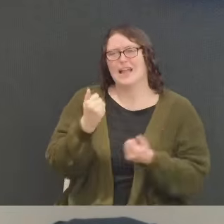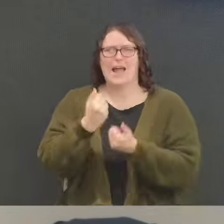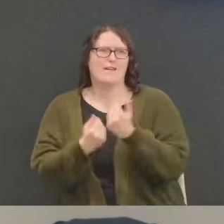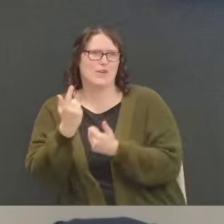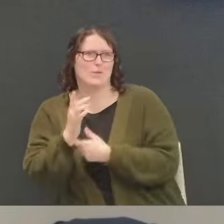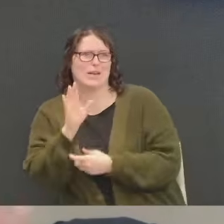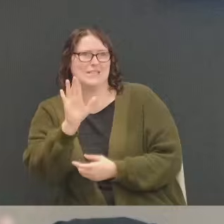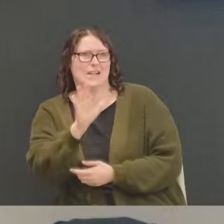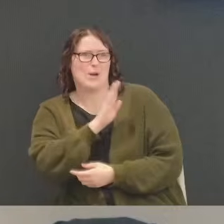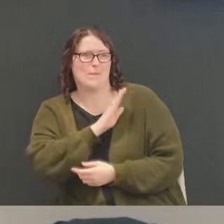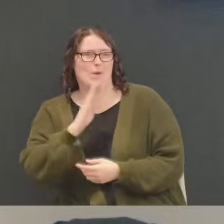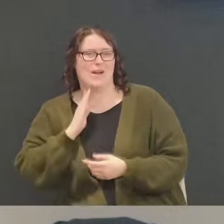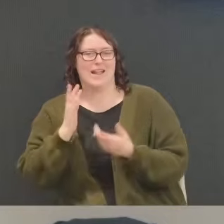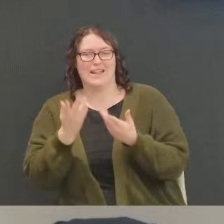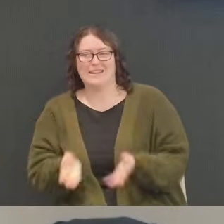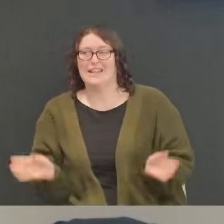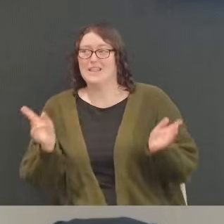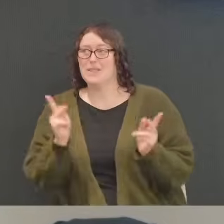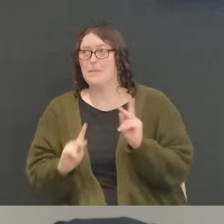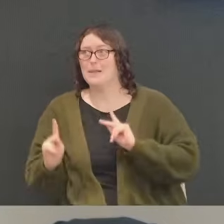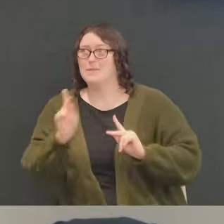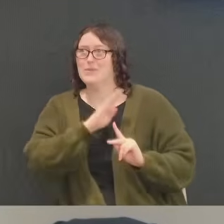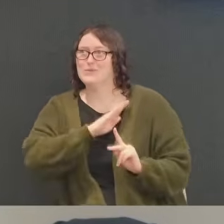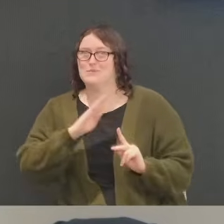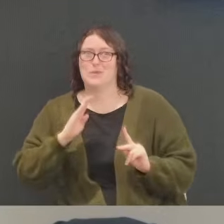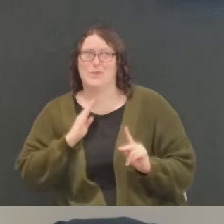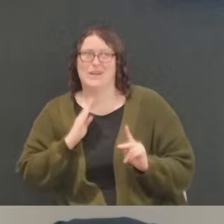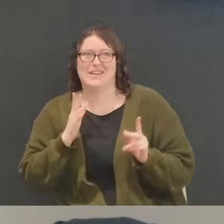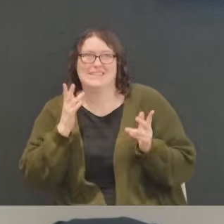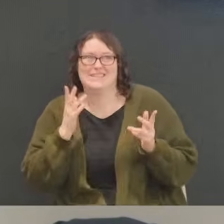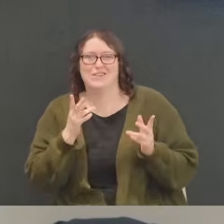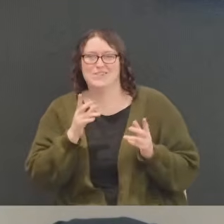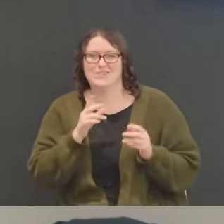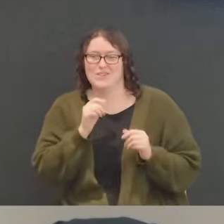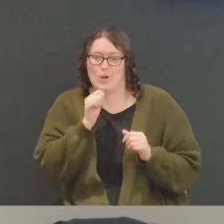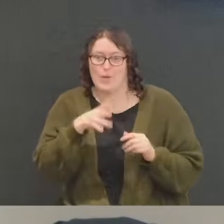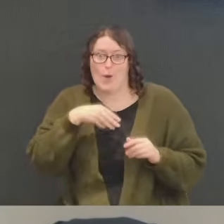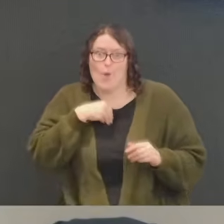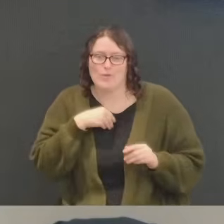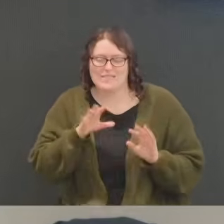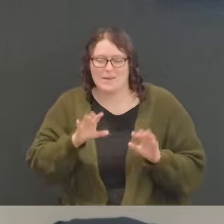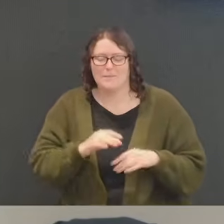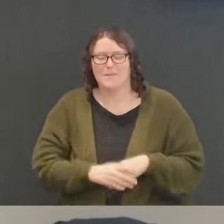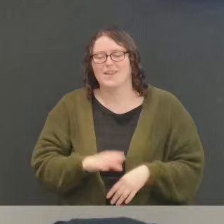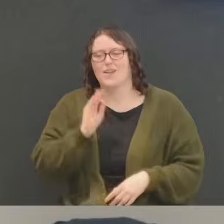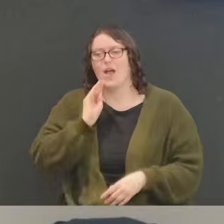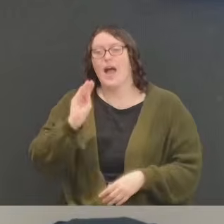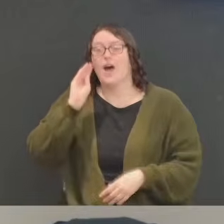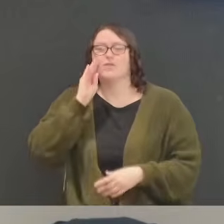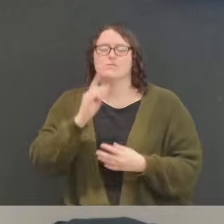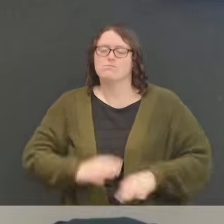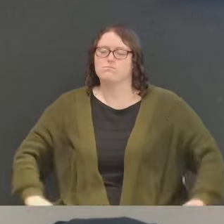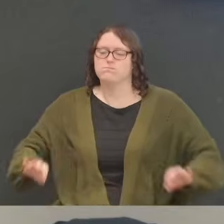the people's board. Okay. that housing is so important for veterans and what are we going